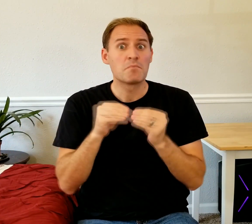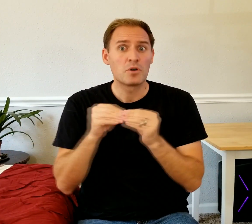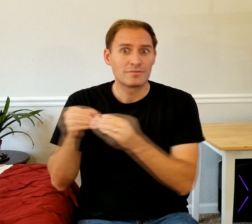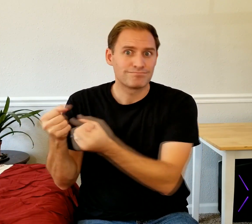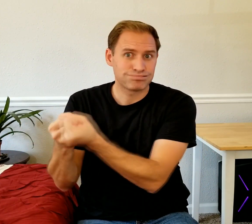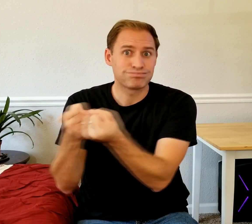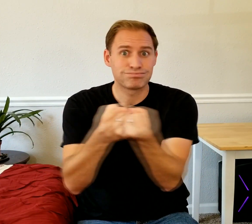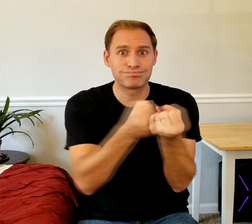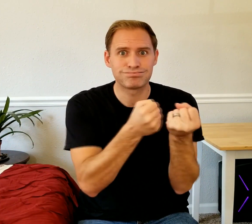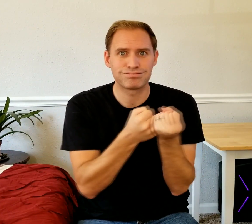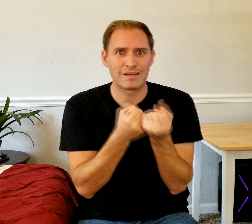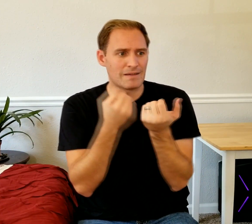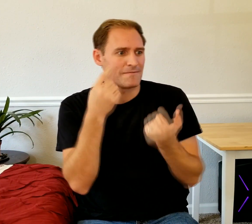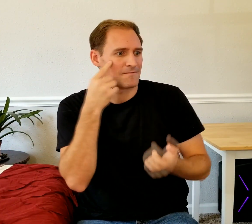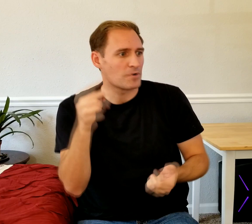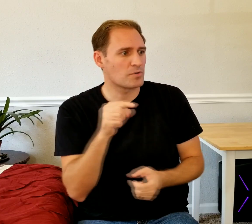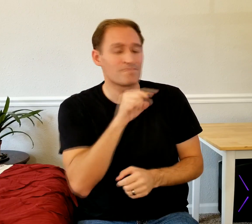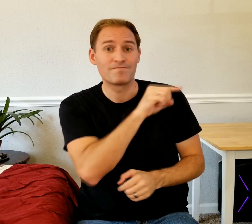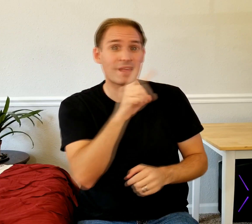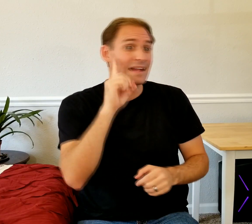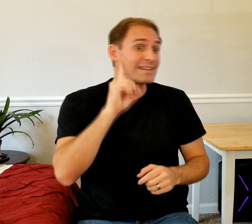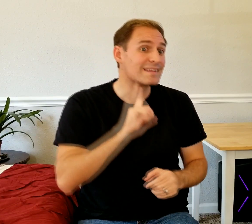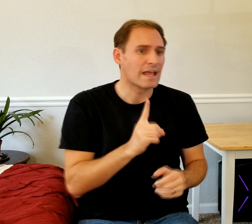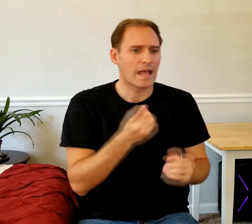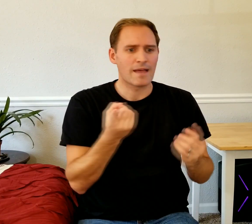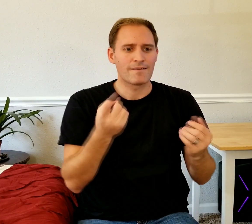already involved in the deaf community or those that may be thinking about